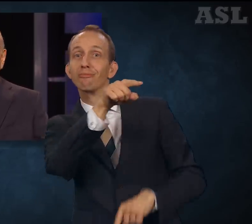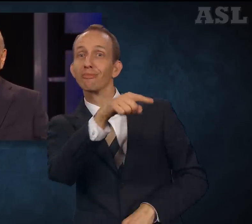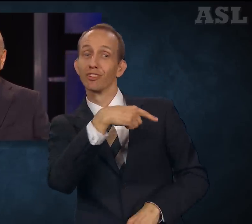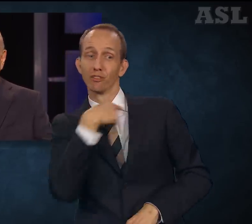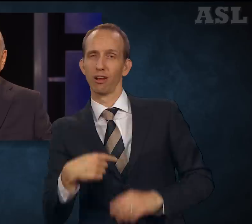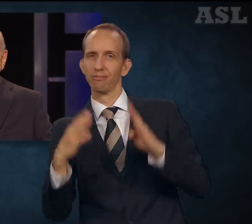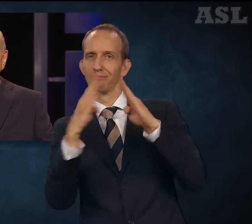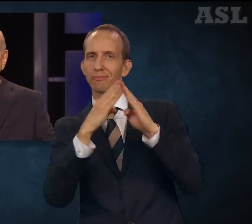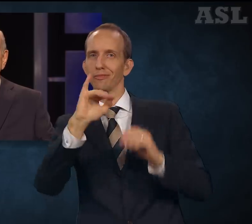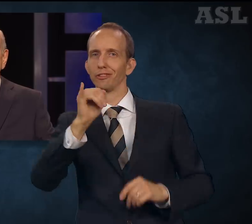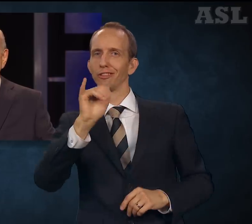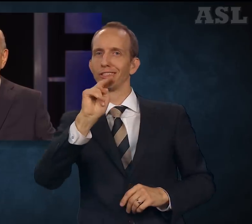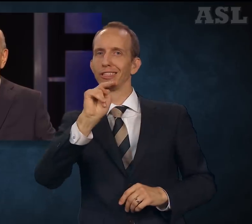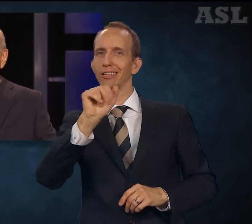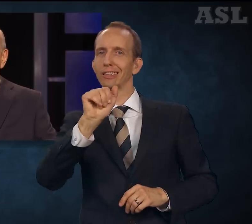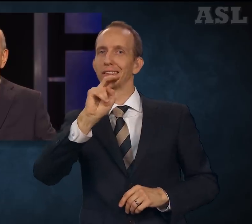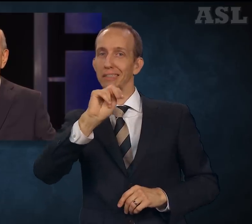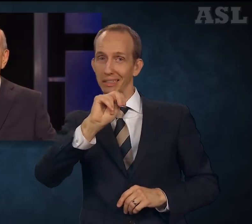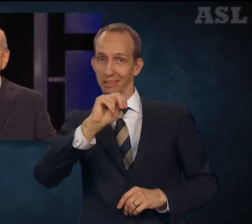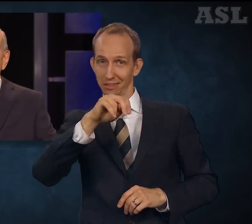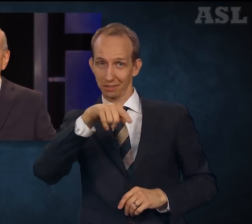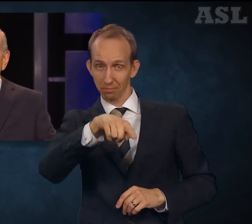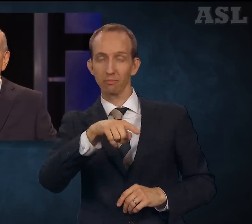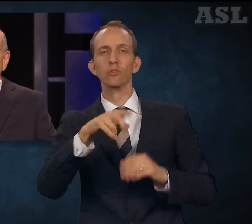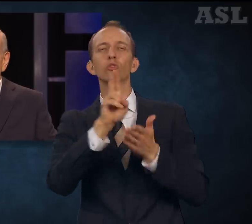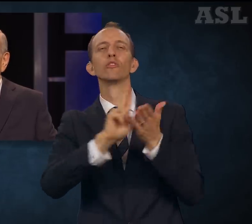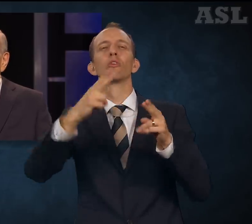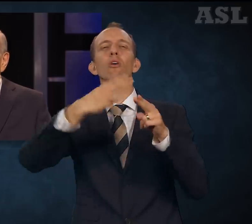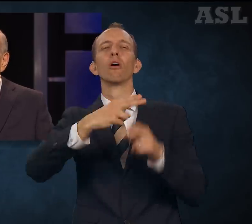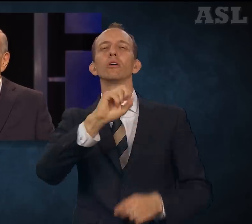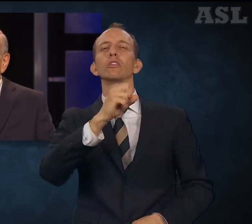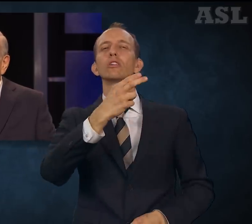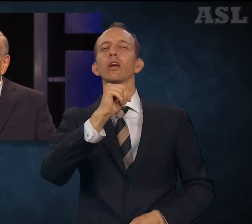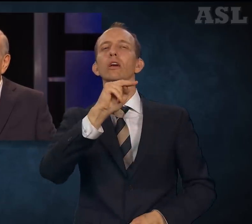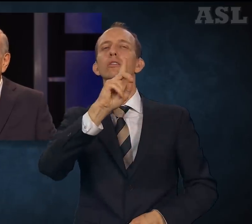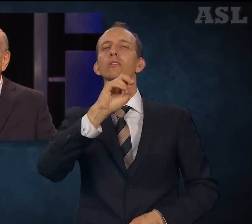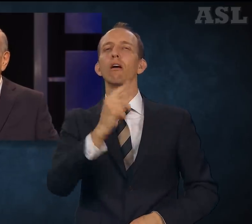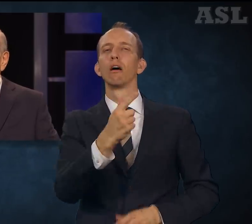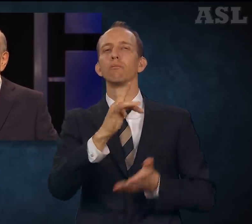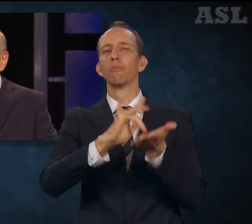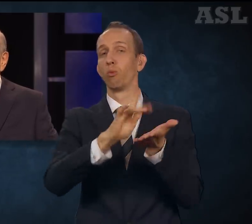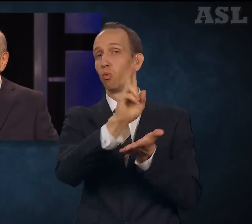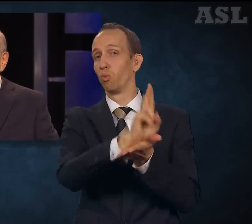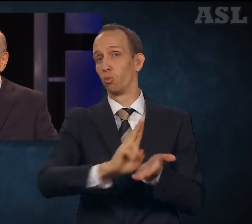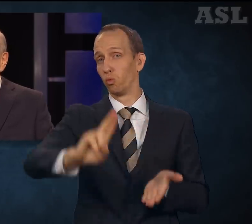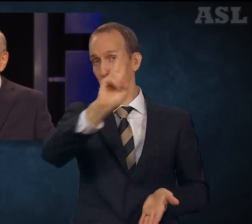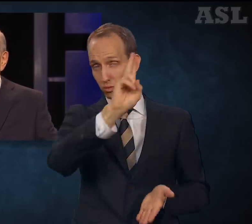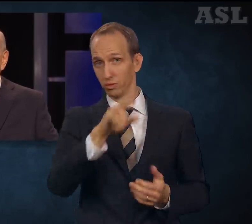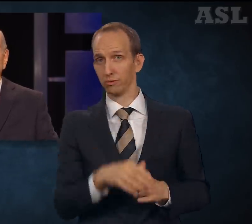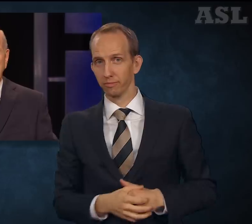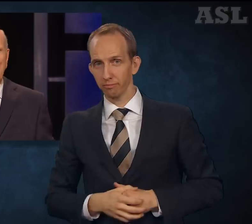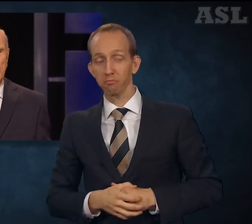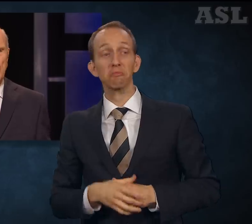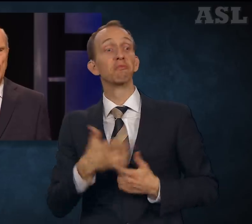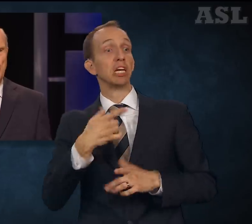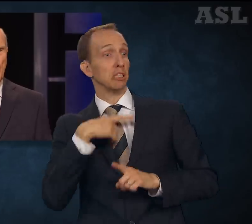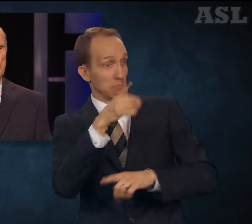INVITED ME TO BE A VISITING PROFESSOR OF SURGERY AT